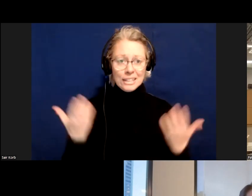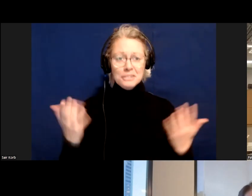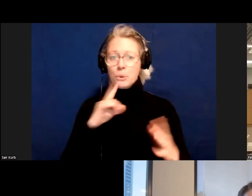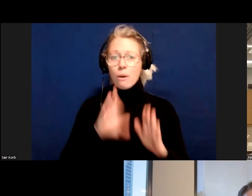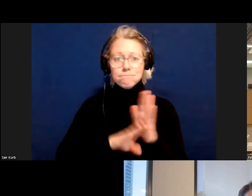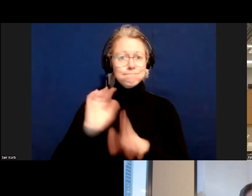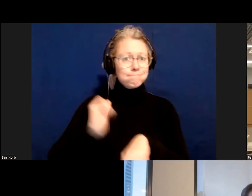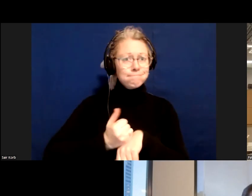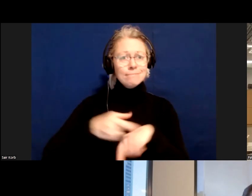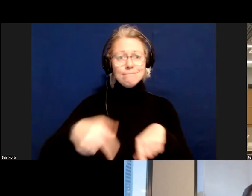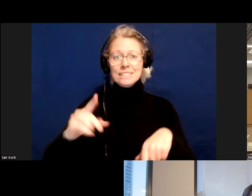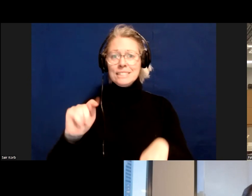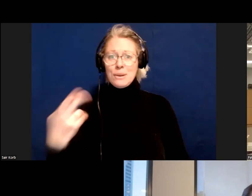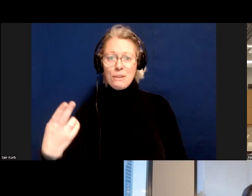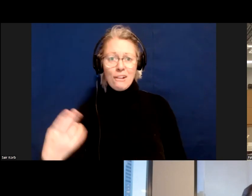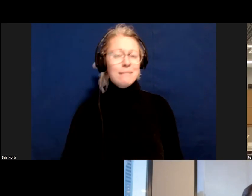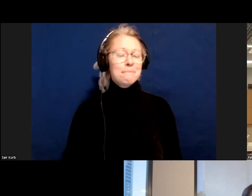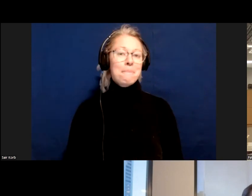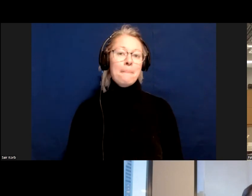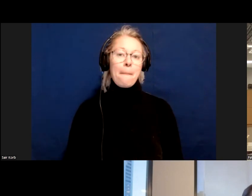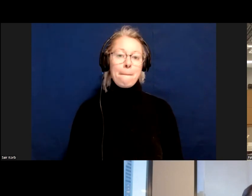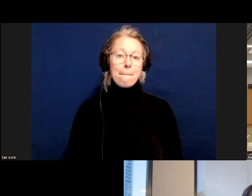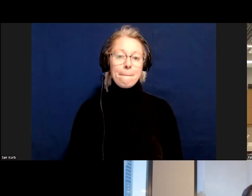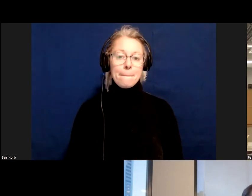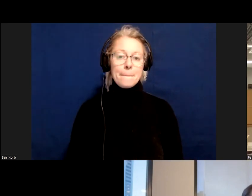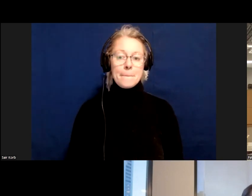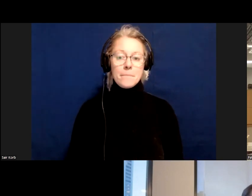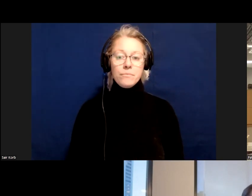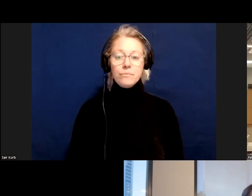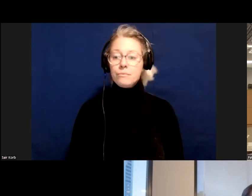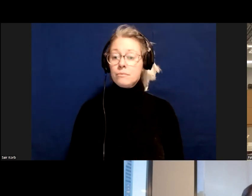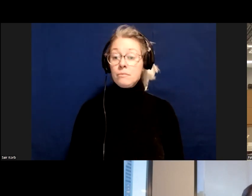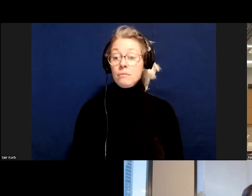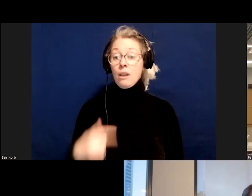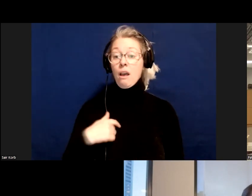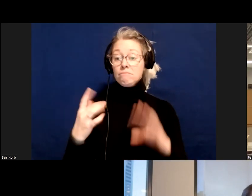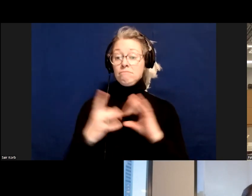up this town hall. As I mentioned at the beginning of our time together, we will look for a time